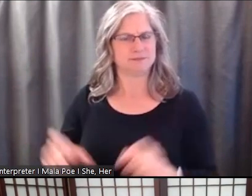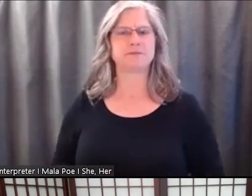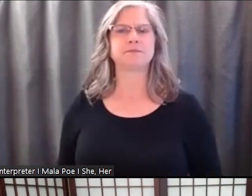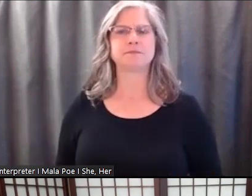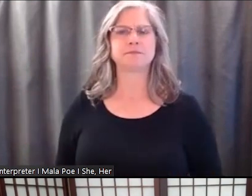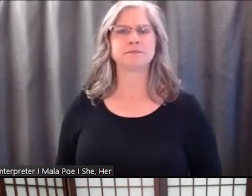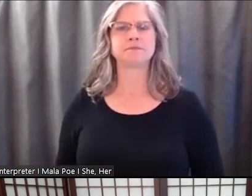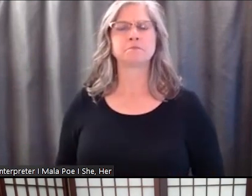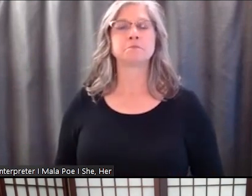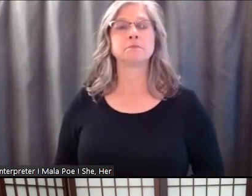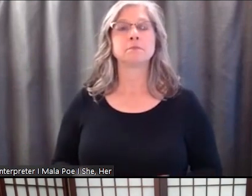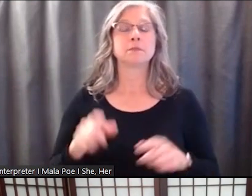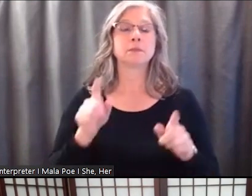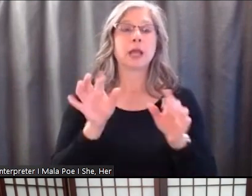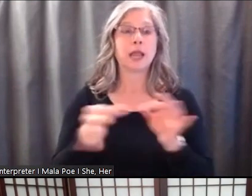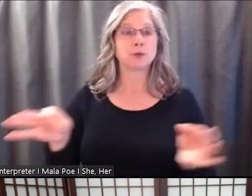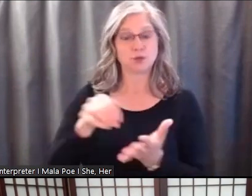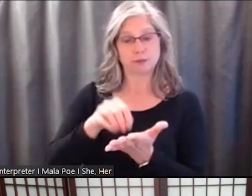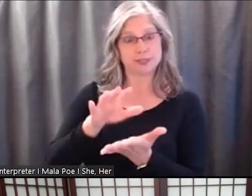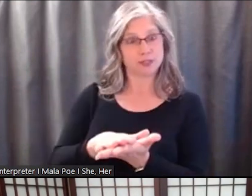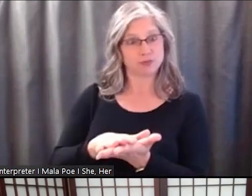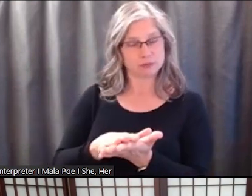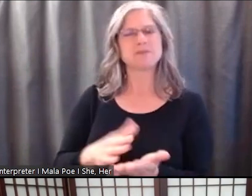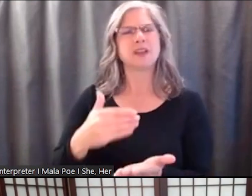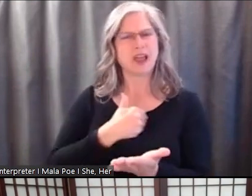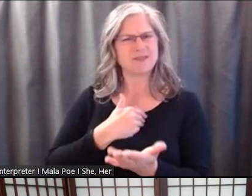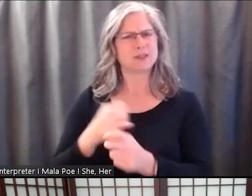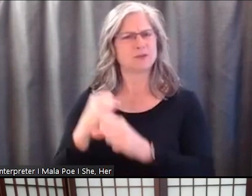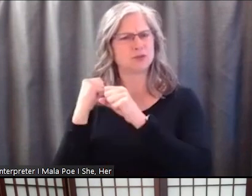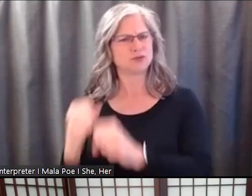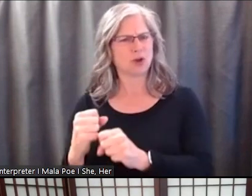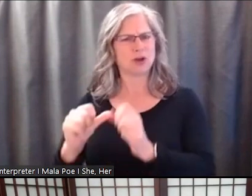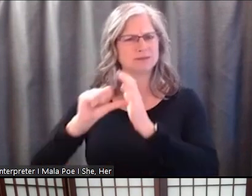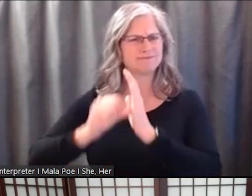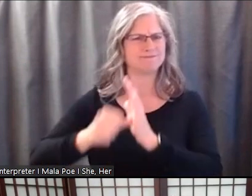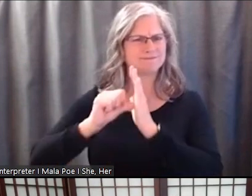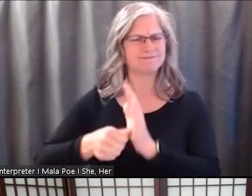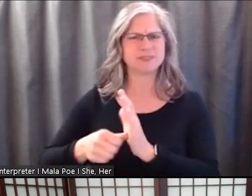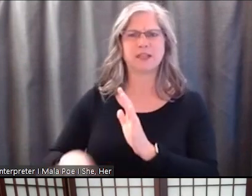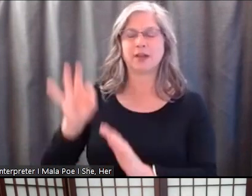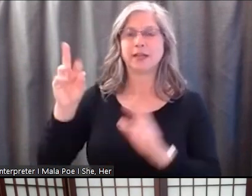I'll note that in language documentation, there's often a very strong emphasis on finding "good" speakers,